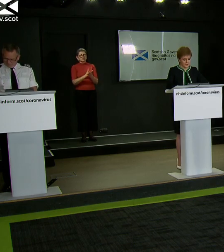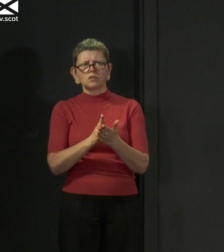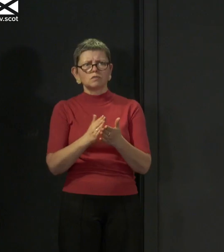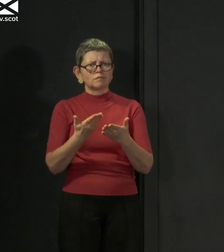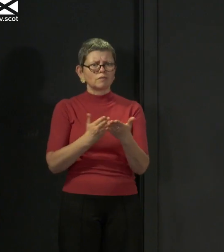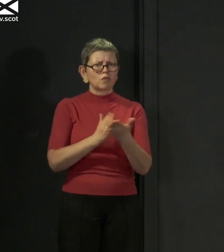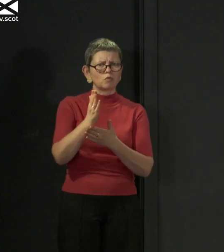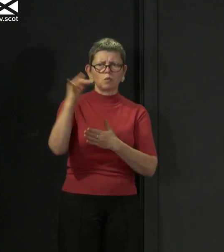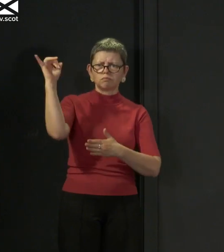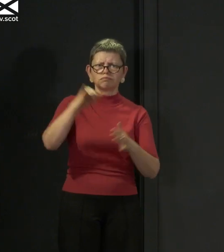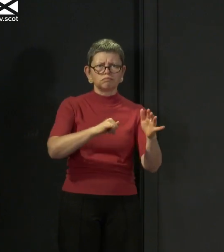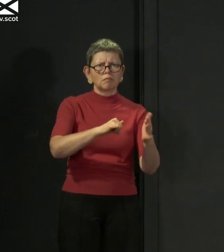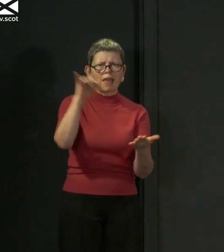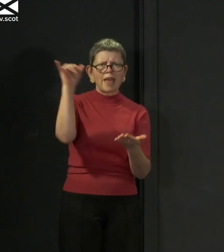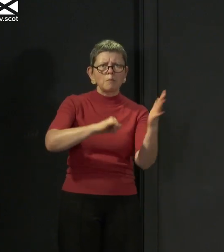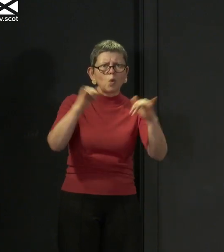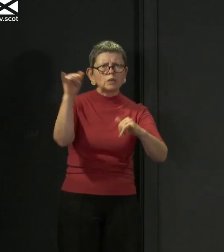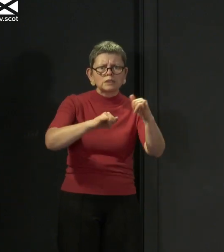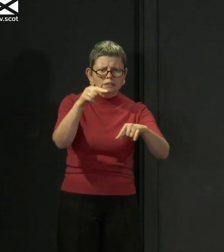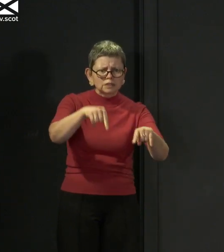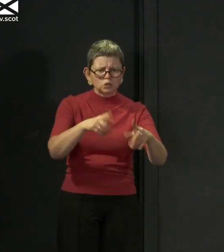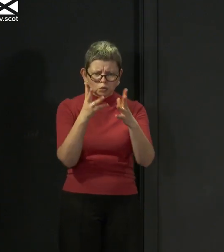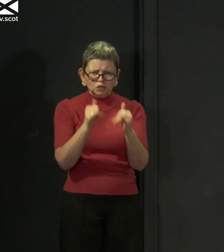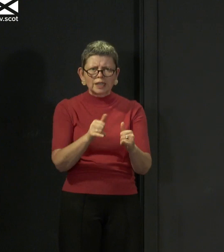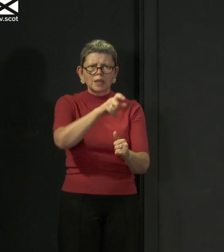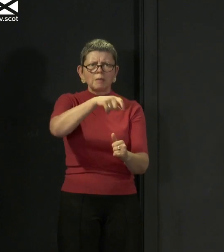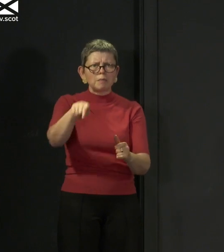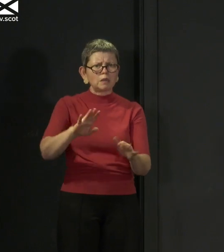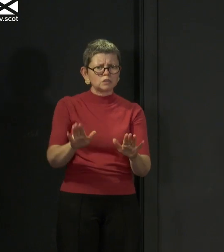And why aren't you demanding that the UK Government's border force to start carrying temperature checks on airport arrivals to protect the Scottish public from more outbreaks? Thanks for that, Lindsay. I will hand over to Jason on the efficacy or otherwise the